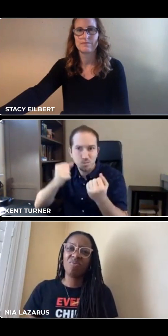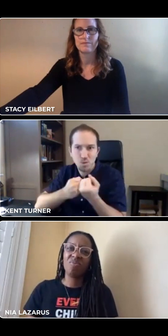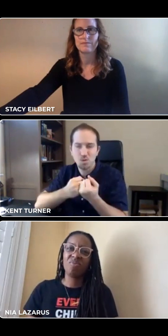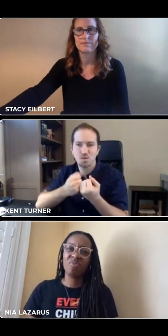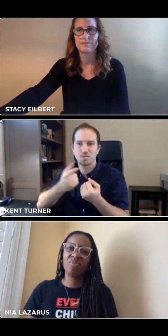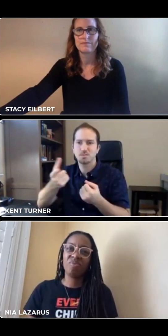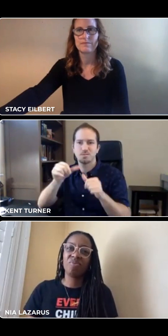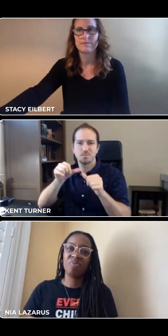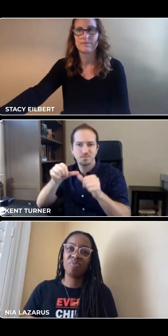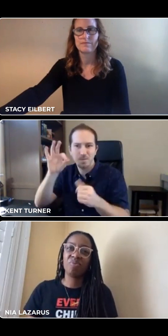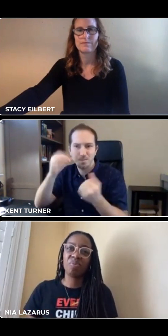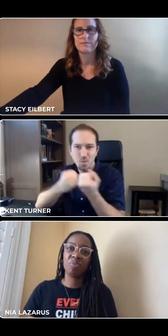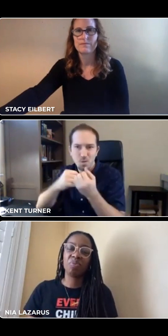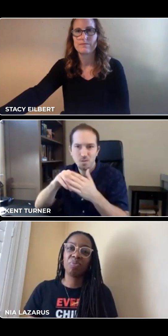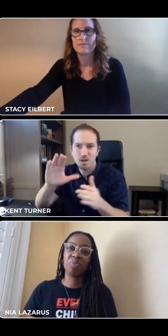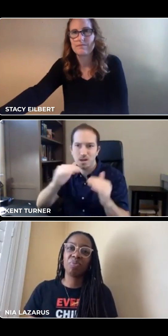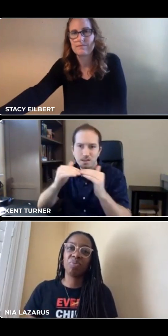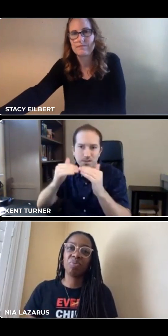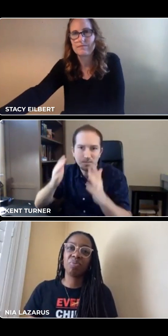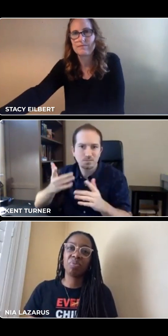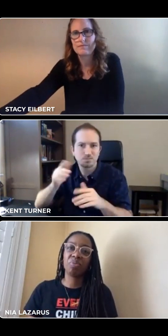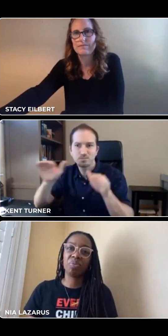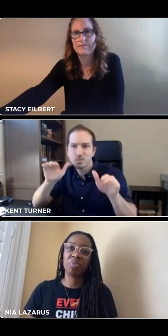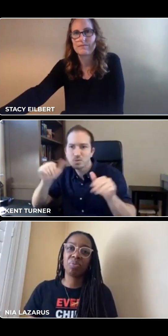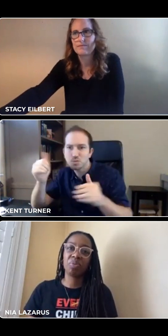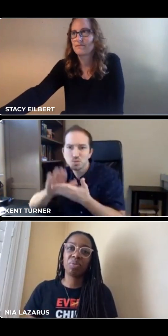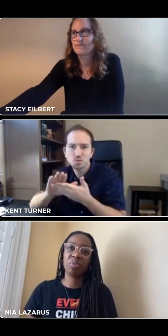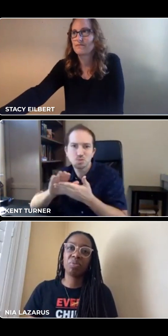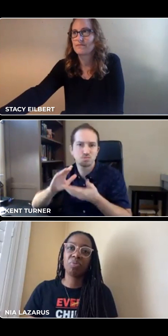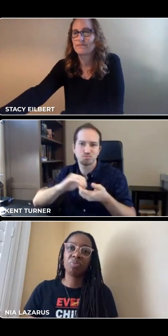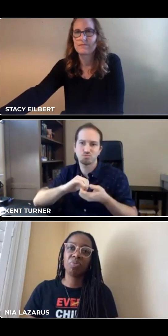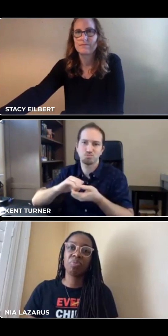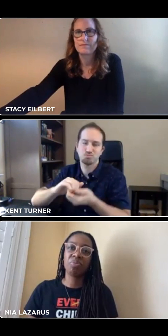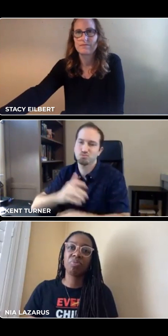the way, don't worry. You're here. You're self-aware. You know that you need to find